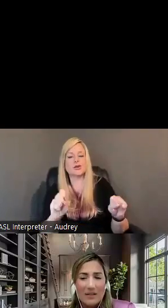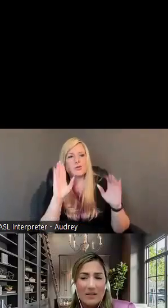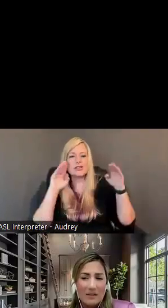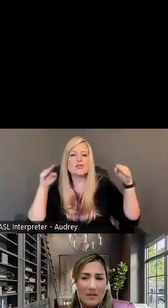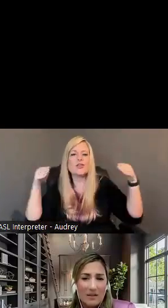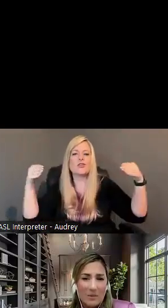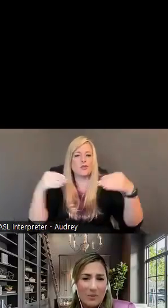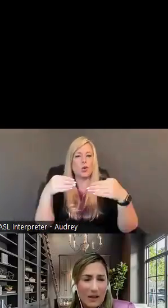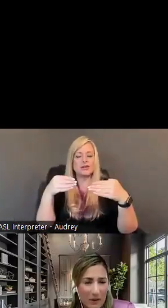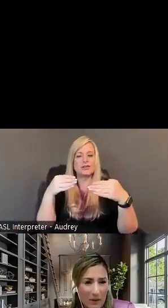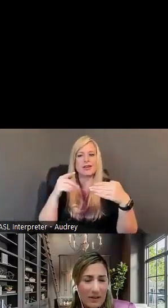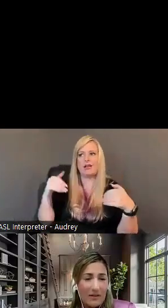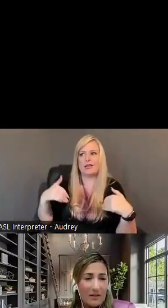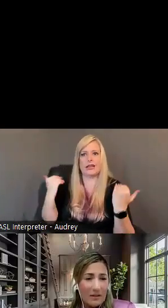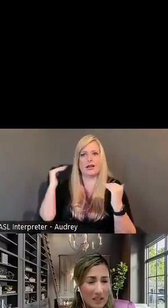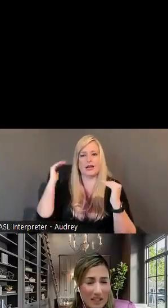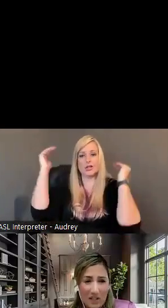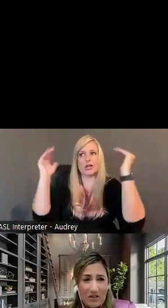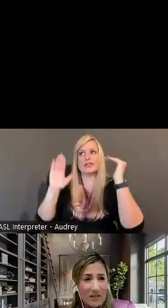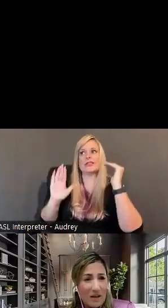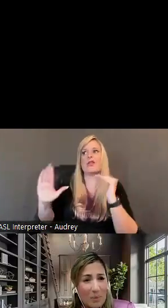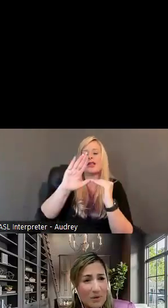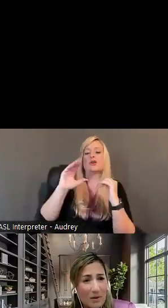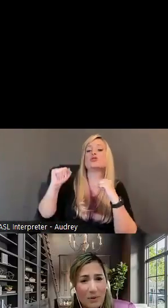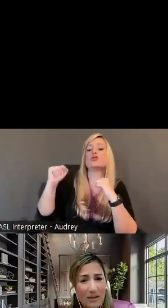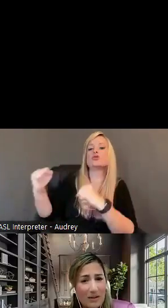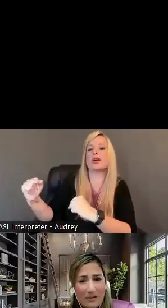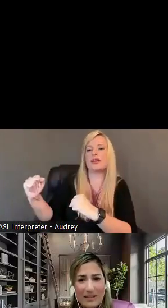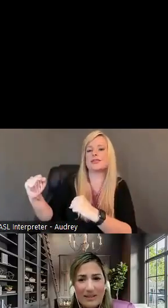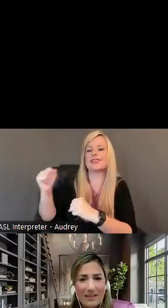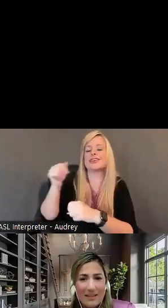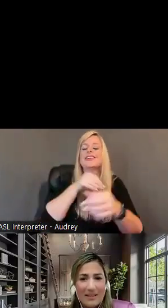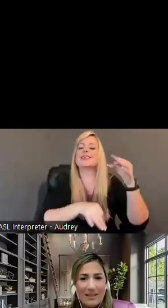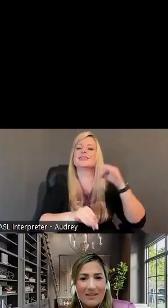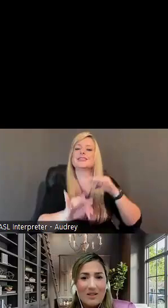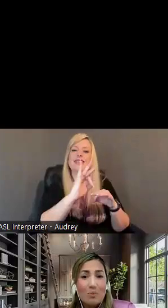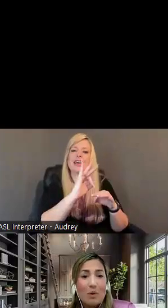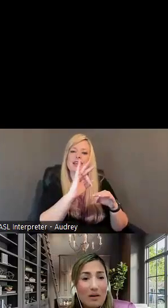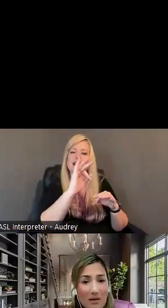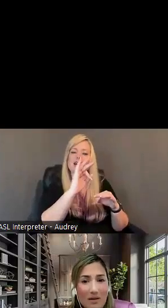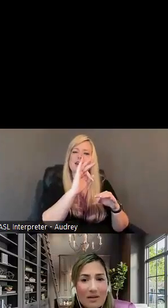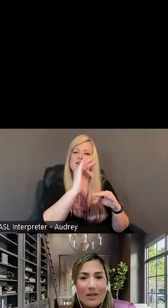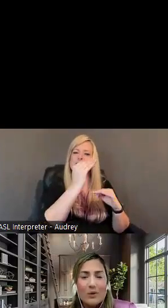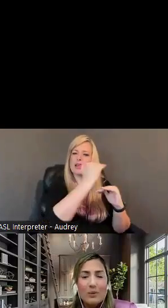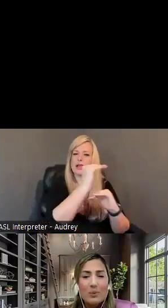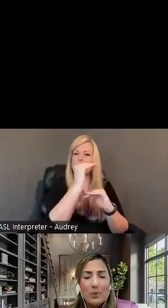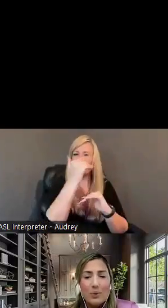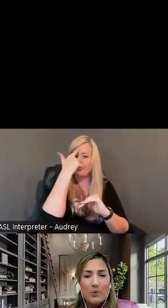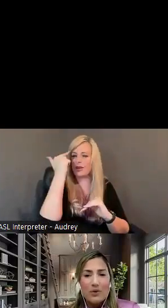young adults rather than the limitations that come along with illness. Such a model would improve